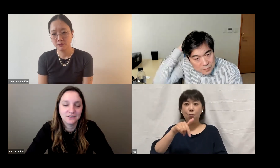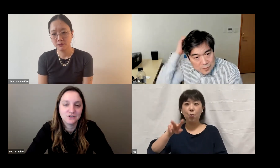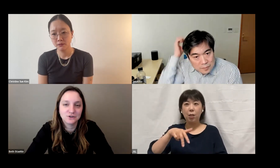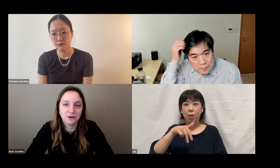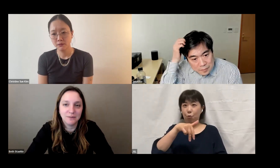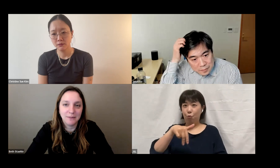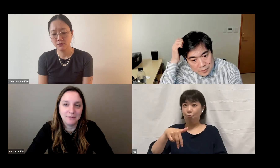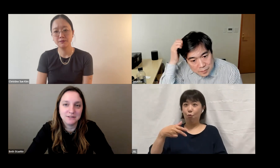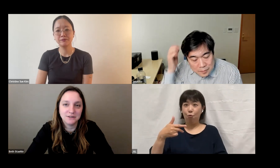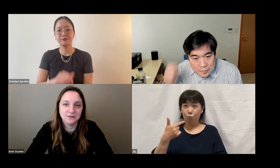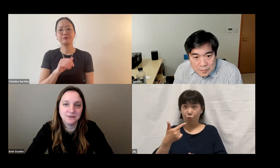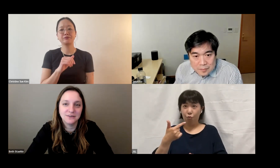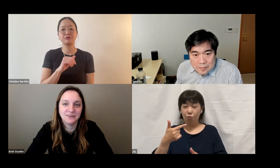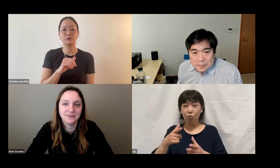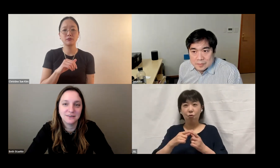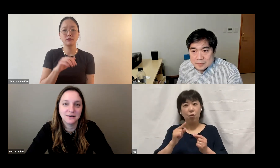Sure, I'm happy to.